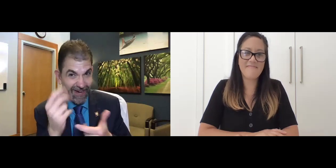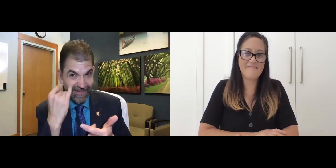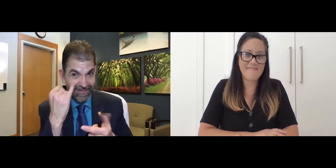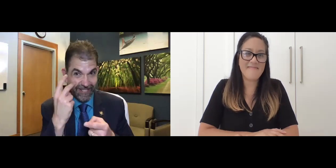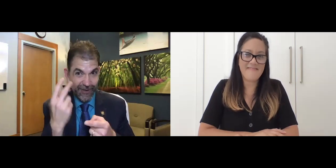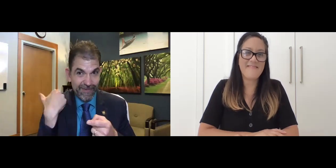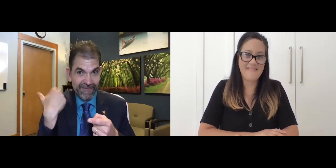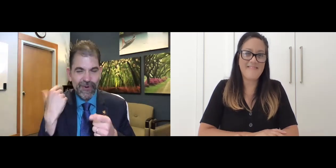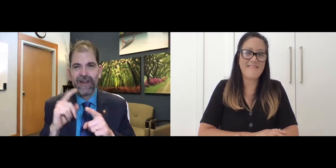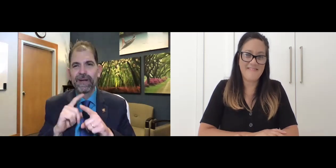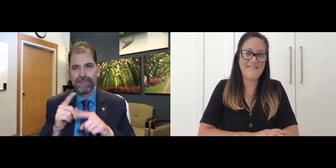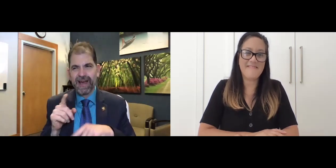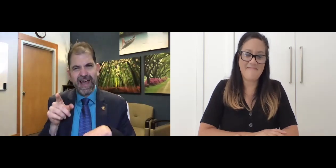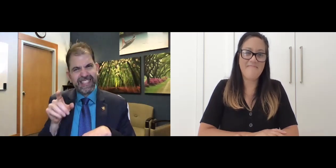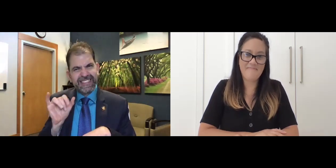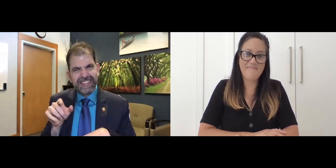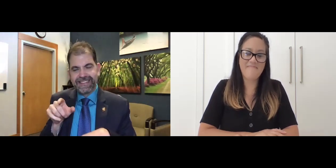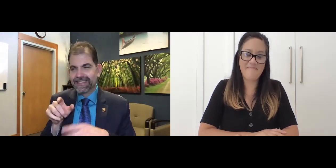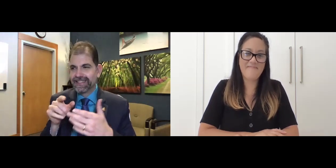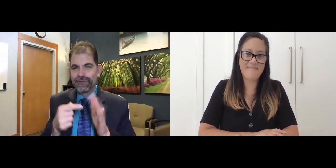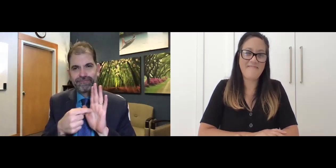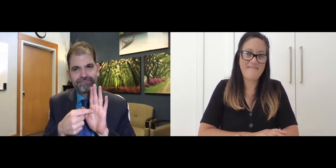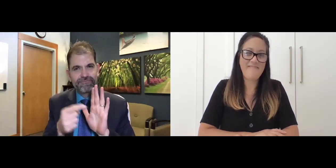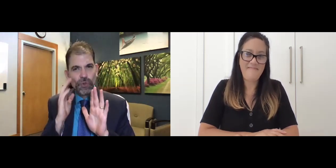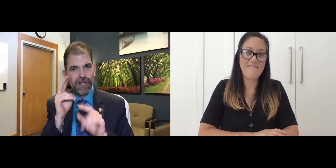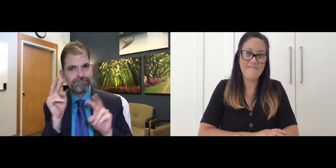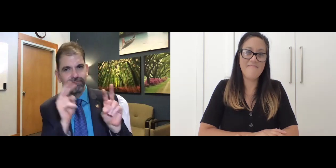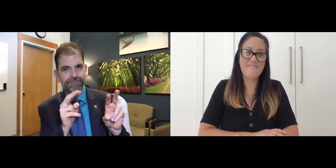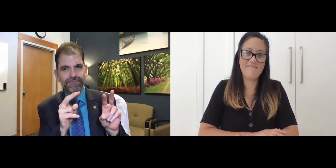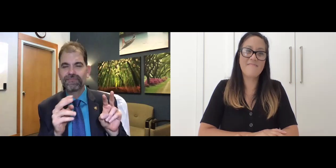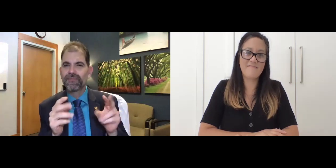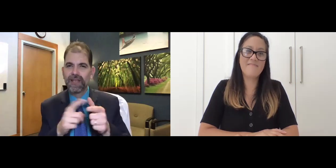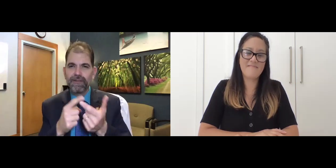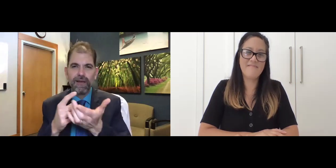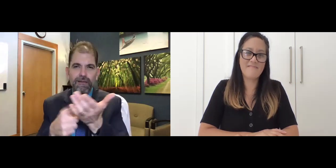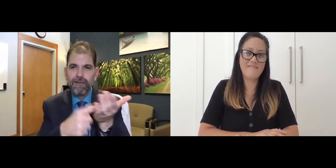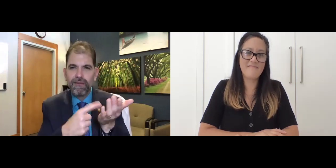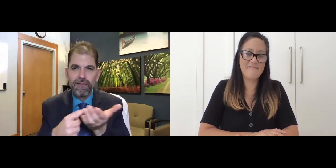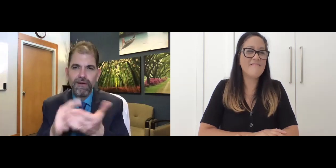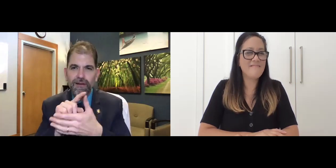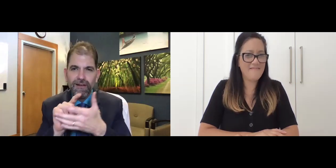don't know if you remember that film? It was from a while back but it shows,